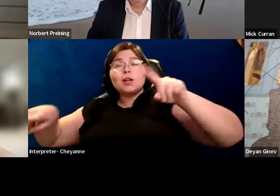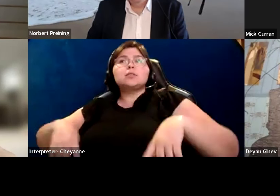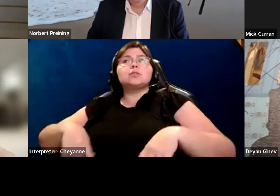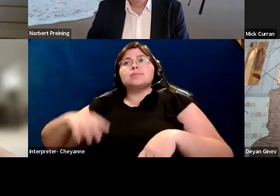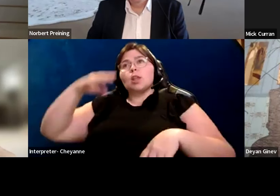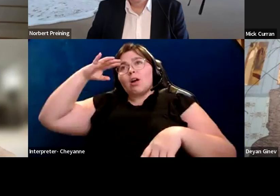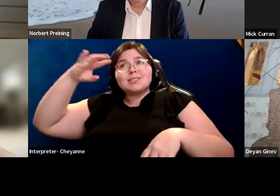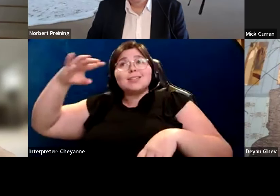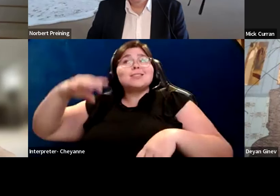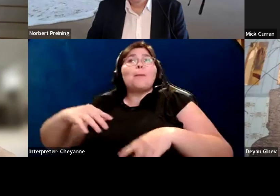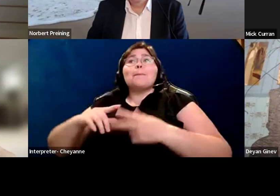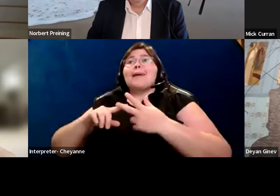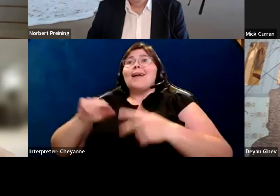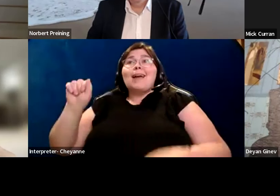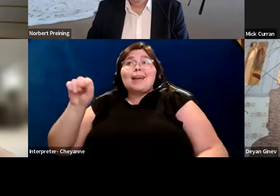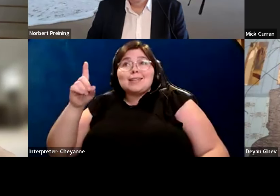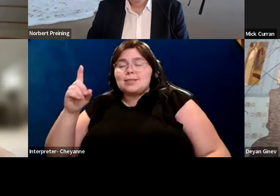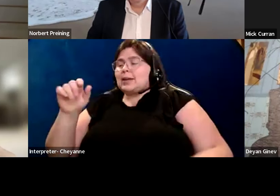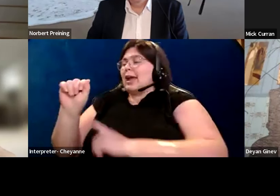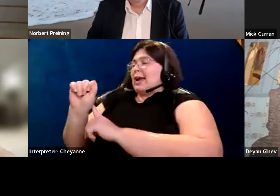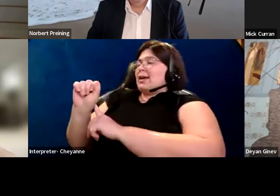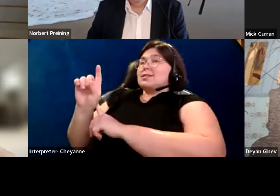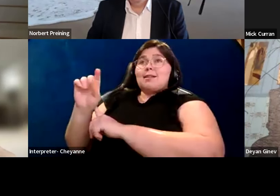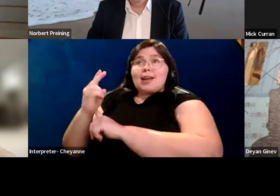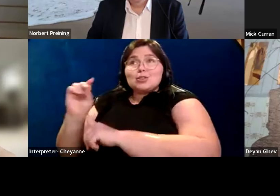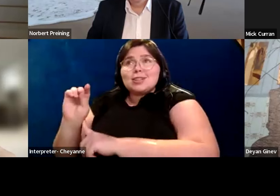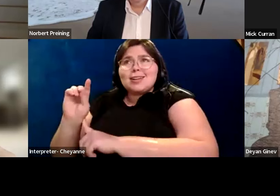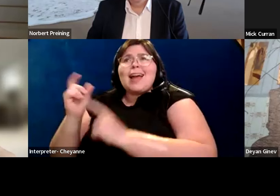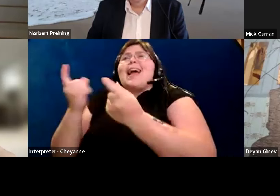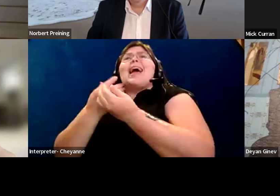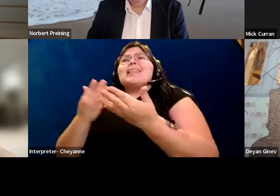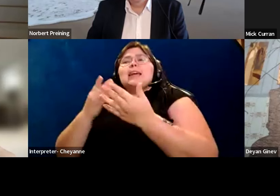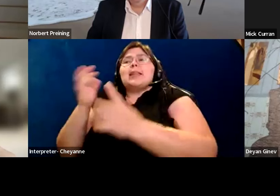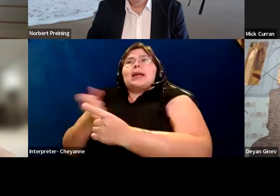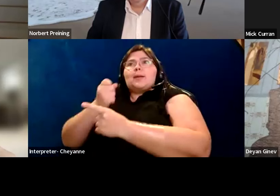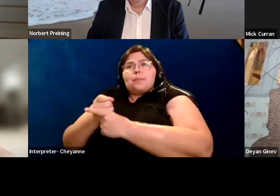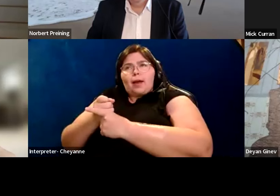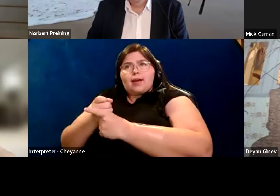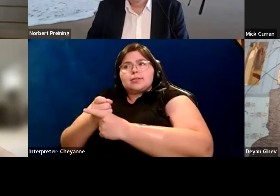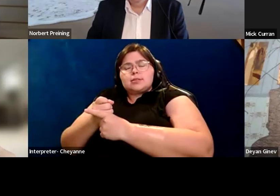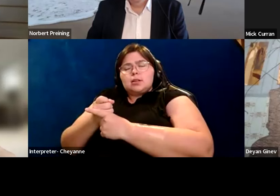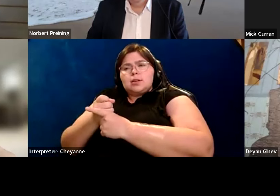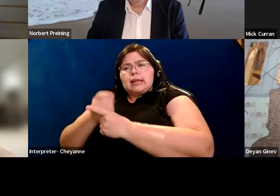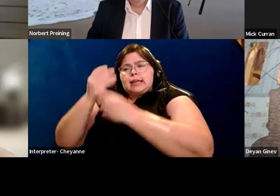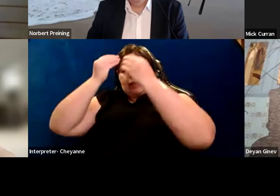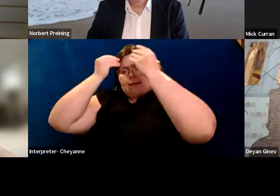or anything that affects the ability to process information,